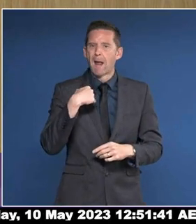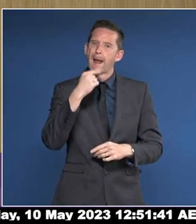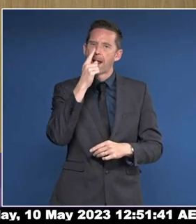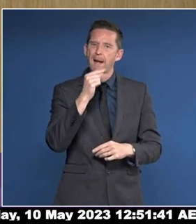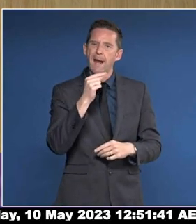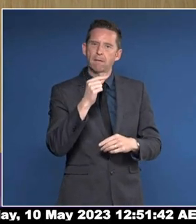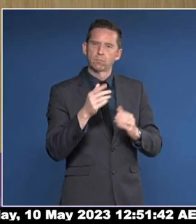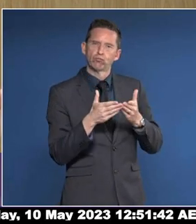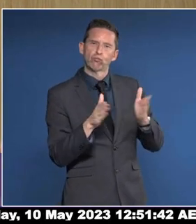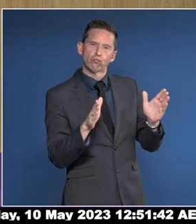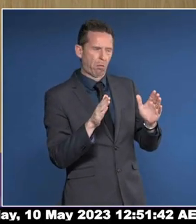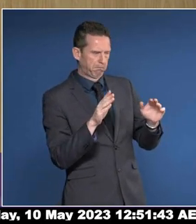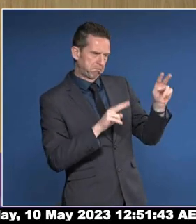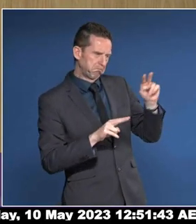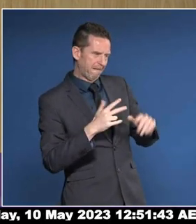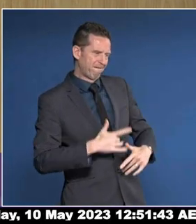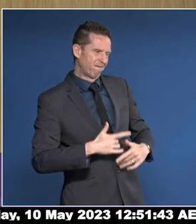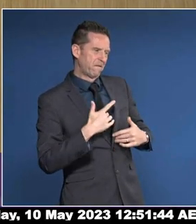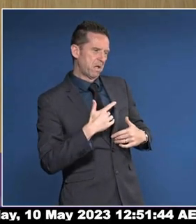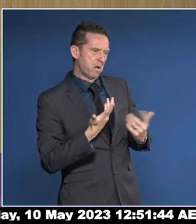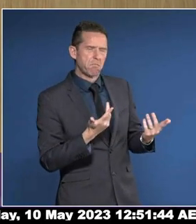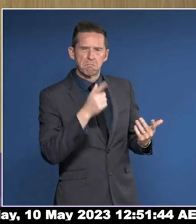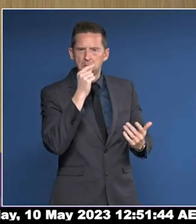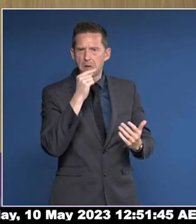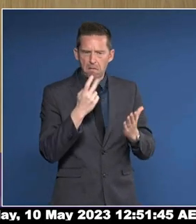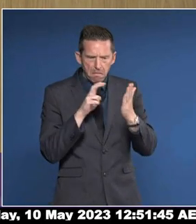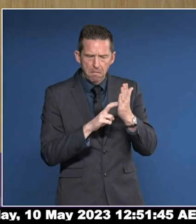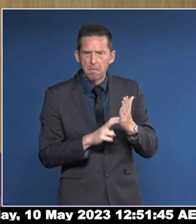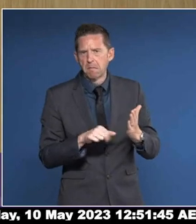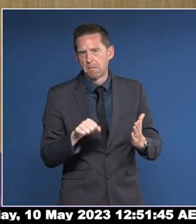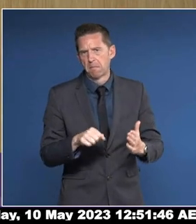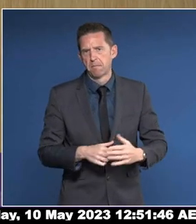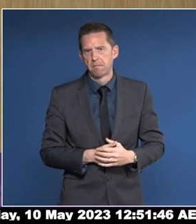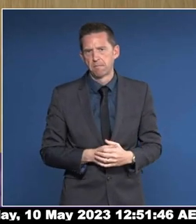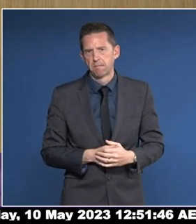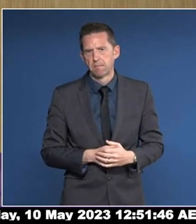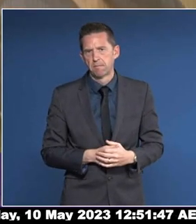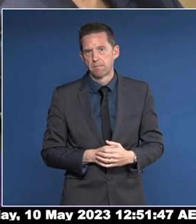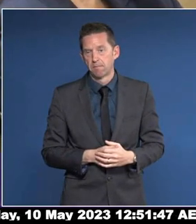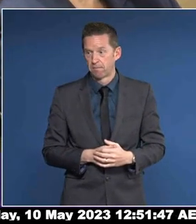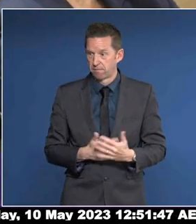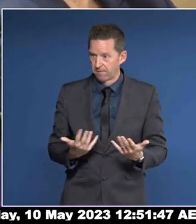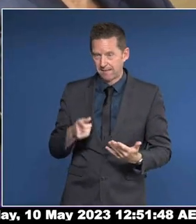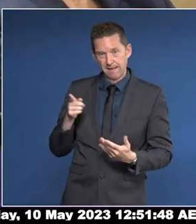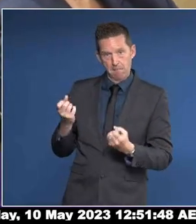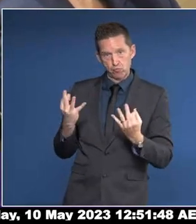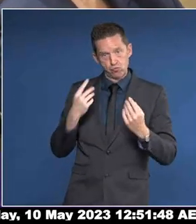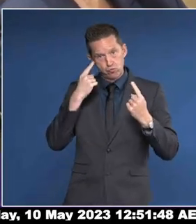assessment or general - form a general view. And there's no signs of injuries and it says: